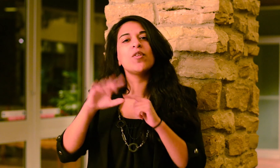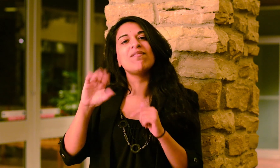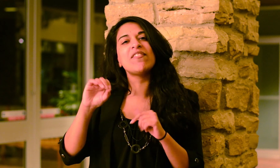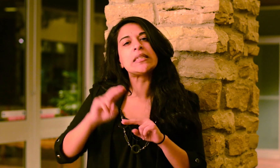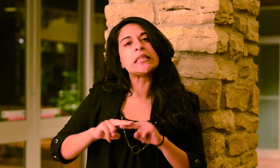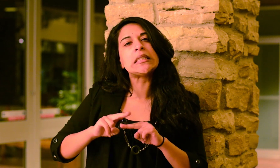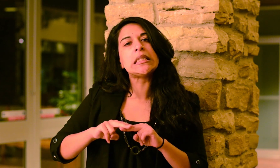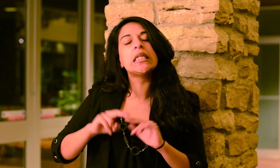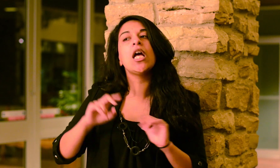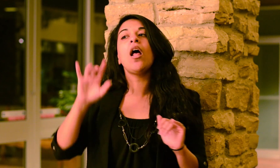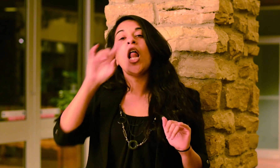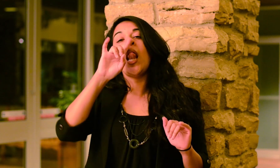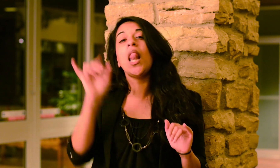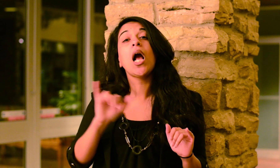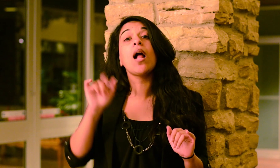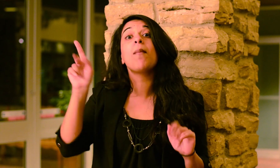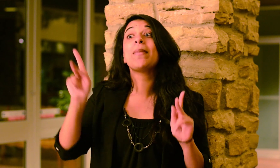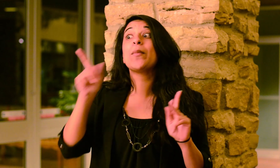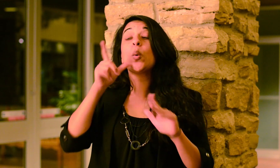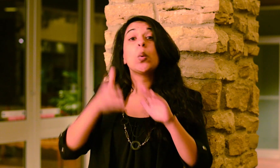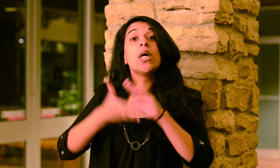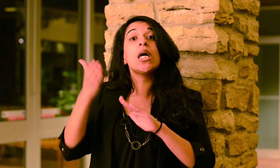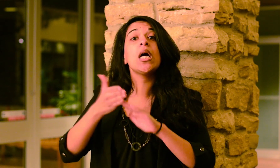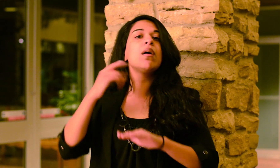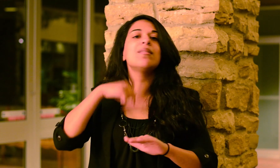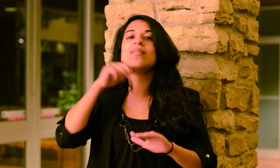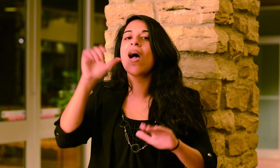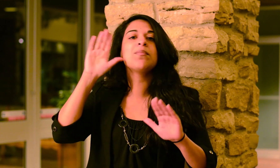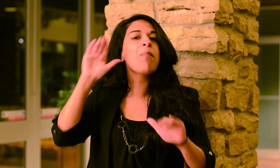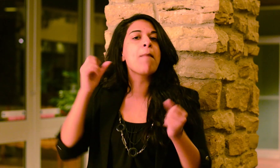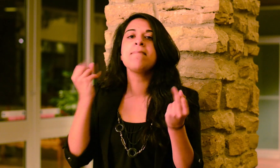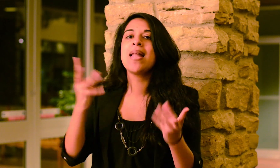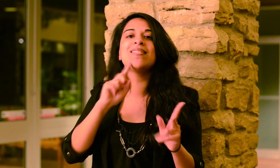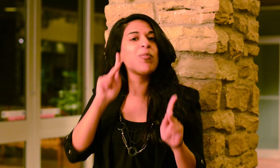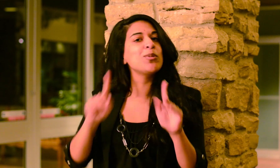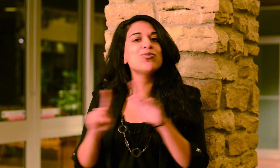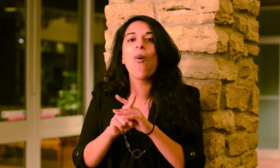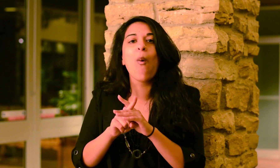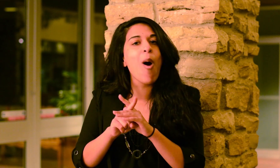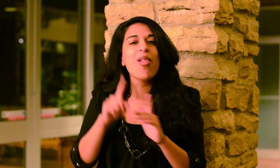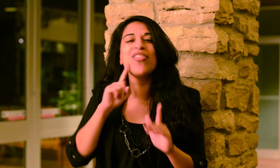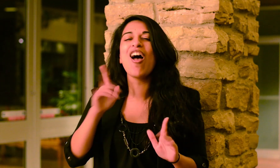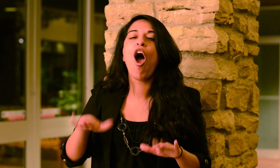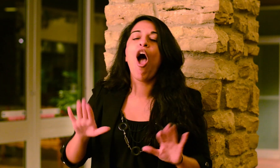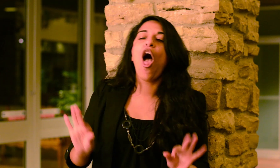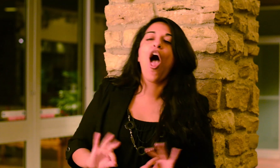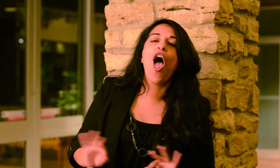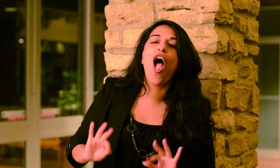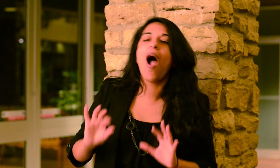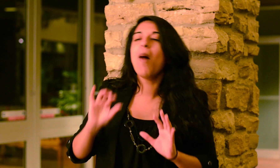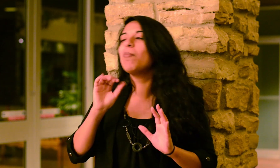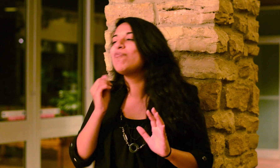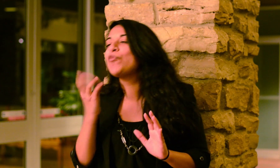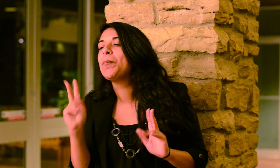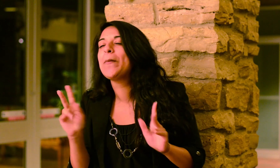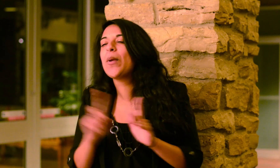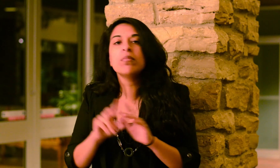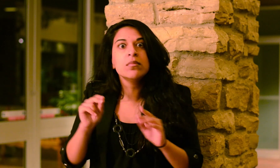We found it only held up to 50 people. That gave me the impression that the people who held this meeting did not expect many deaf attendees at all. It showed they did not take this hearing seriously.